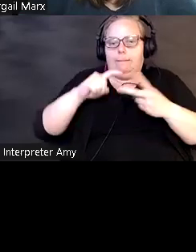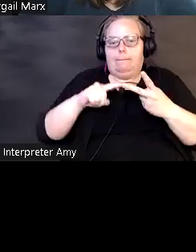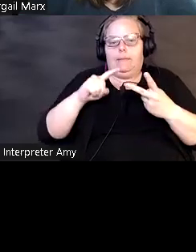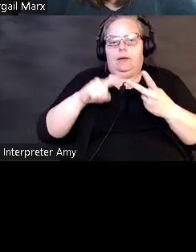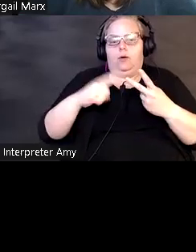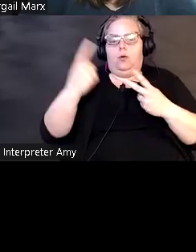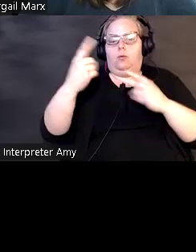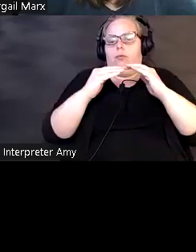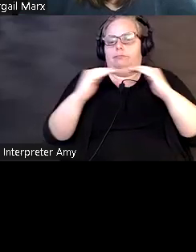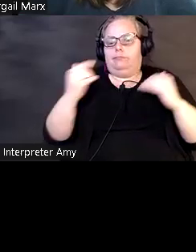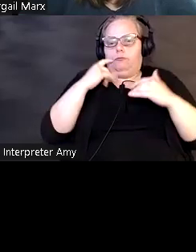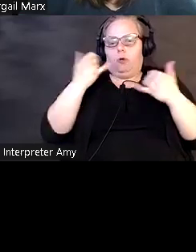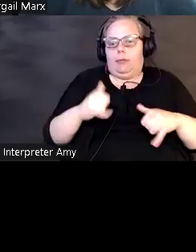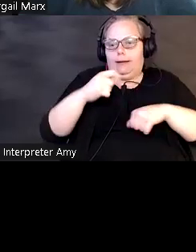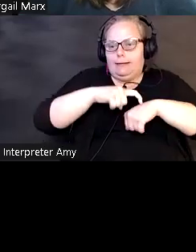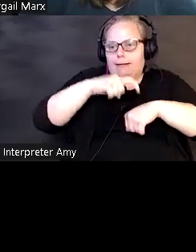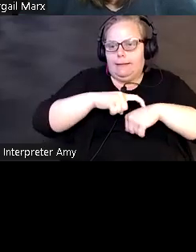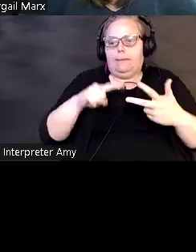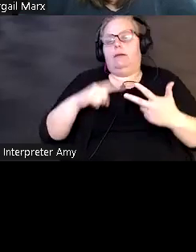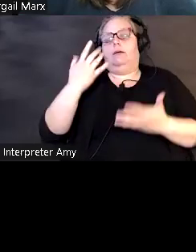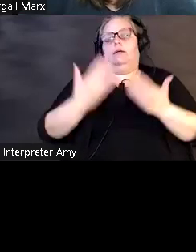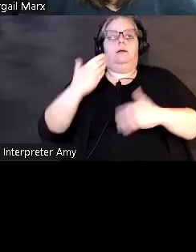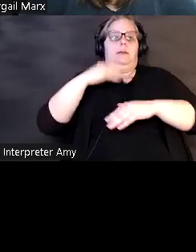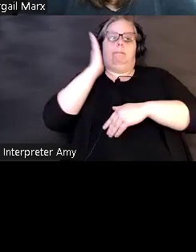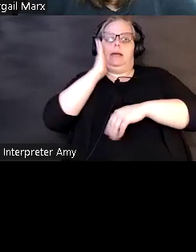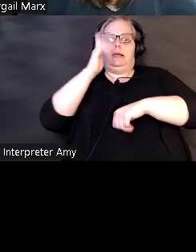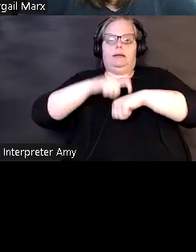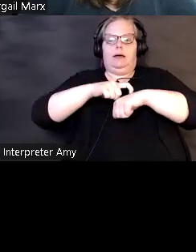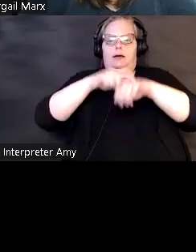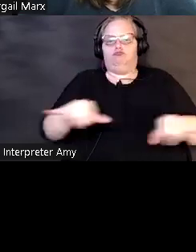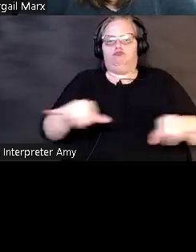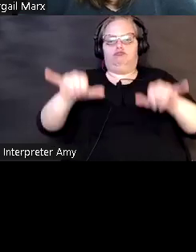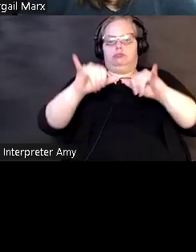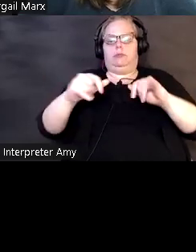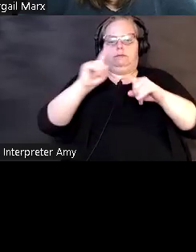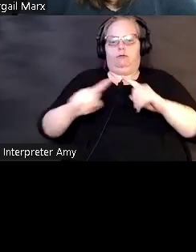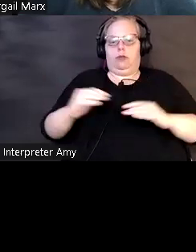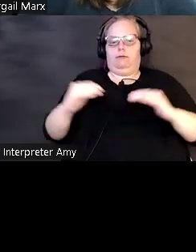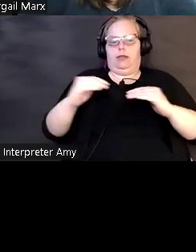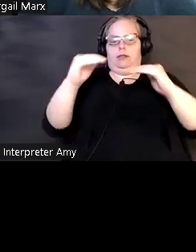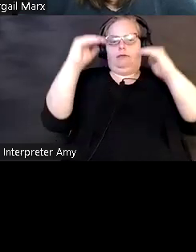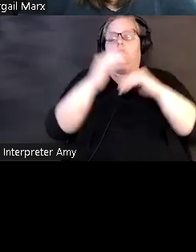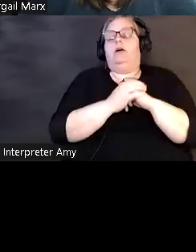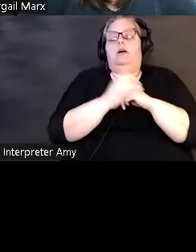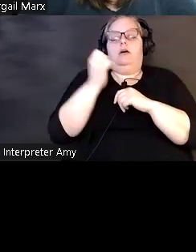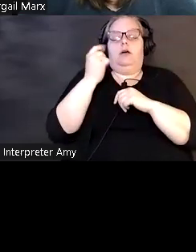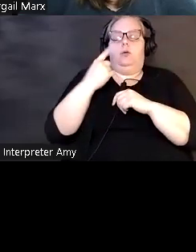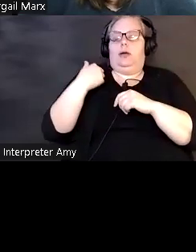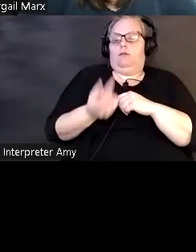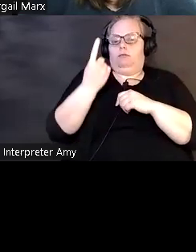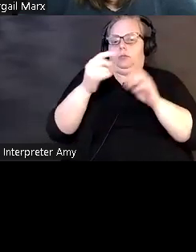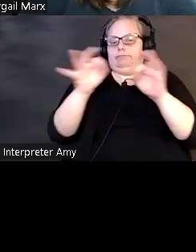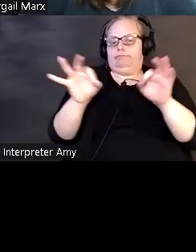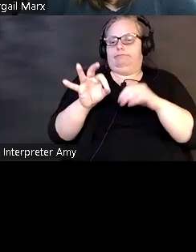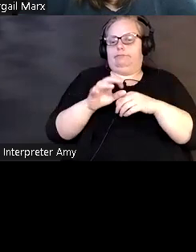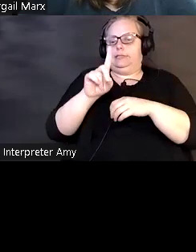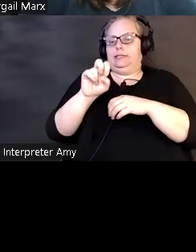you might have a level for bedtime level. We have single messages, those are our big macs,